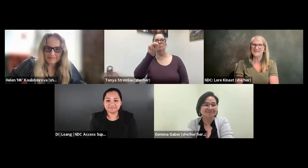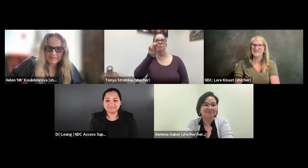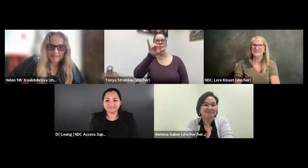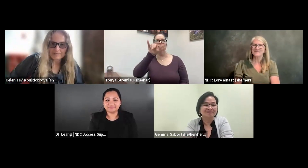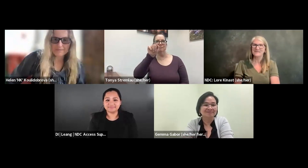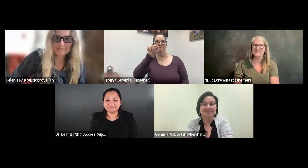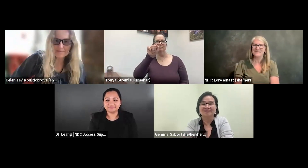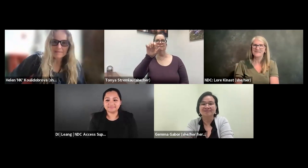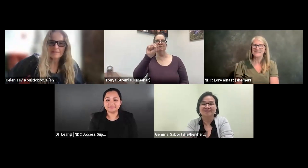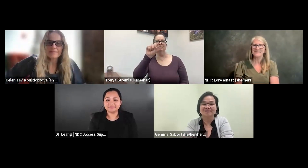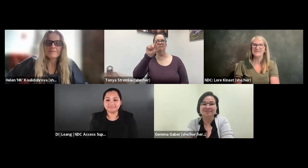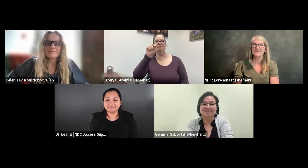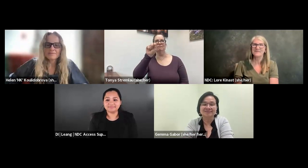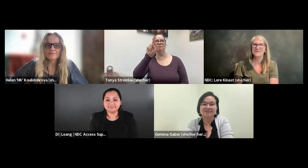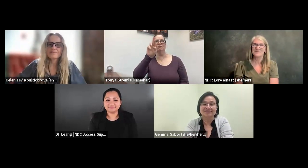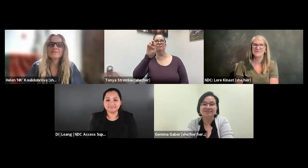This is Tonya. I'll get started. I'm Tonya Stremlau.